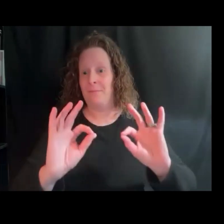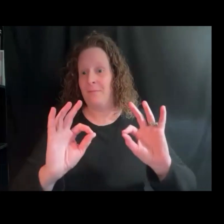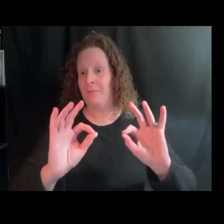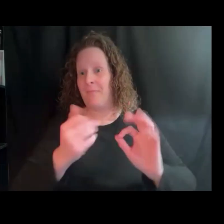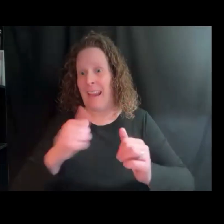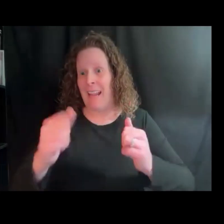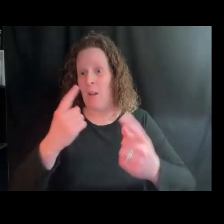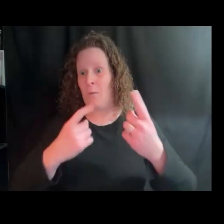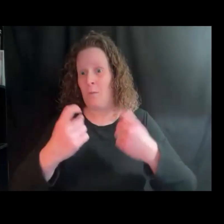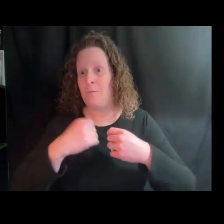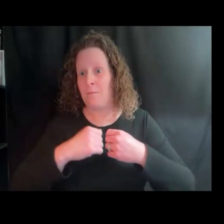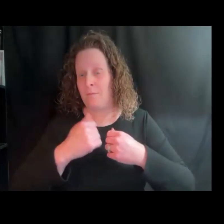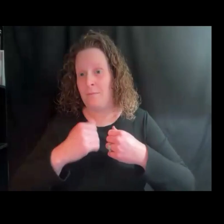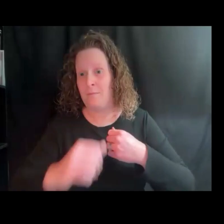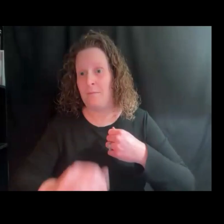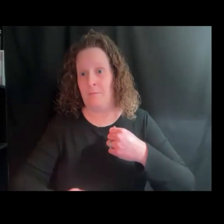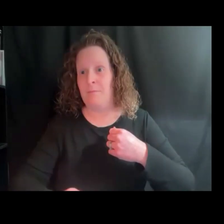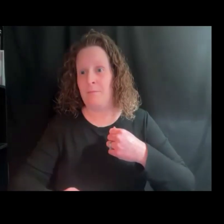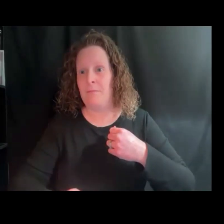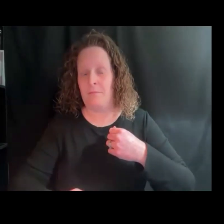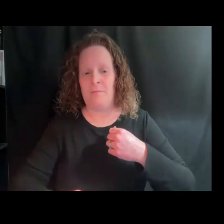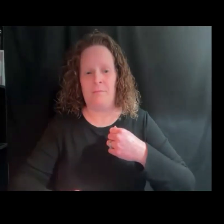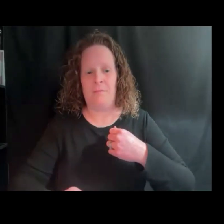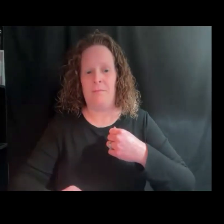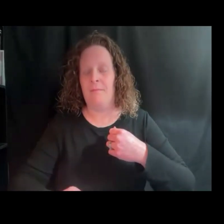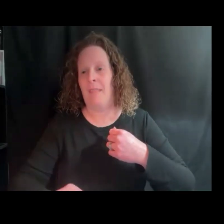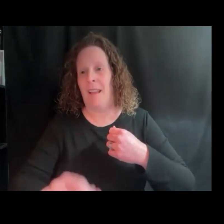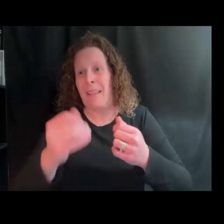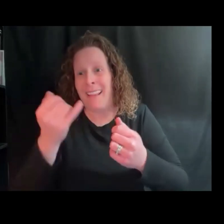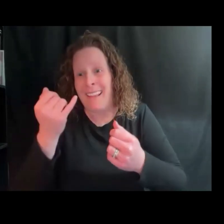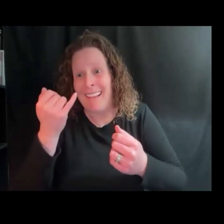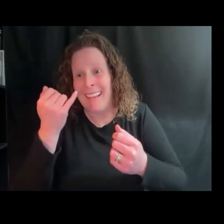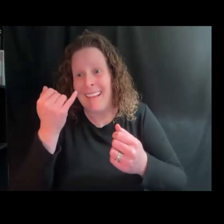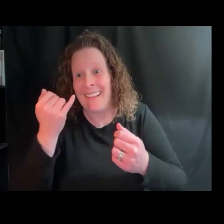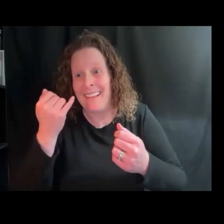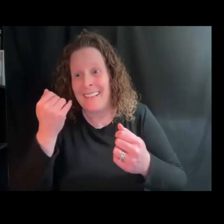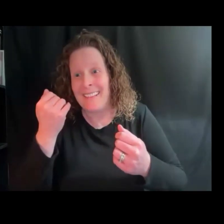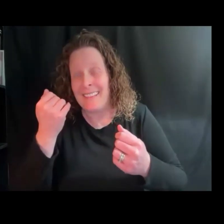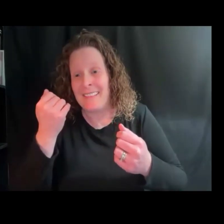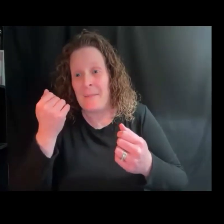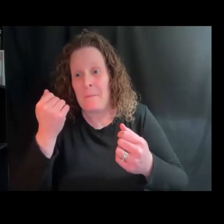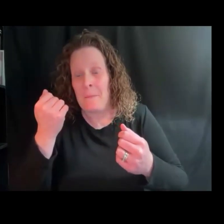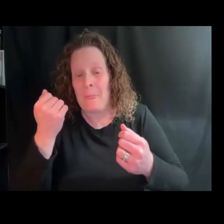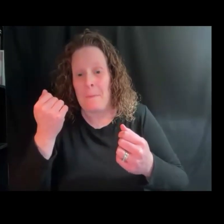It's a great plan. So do we have any questions so